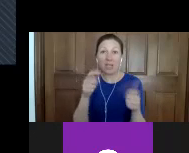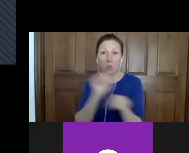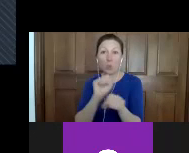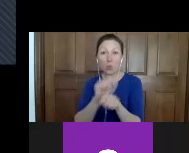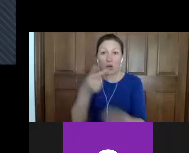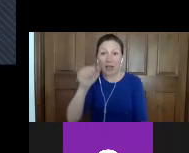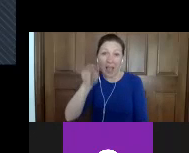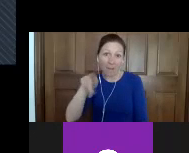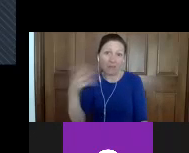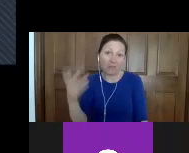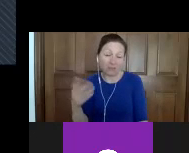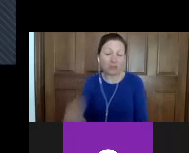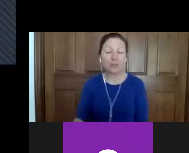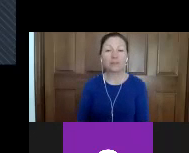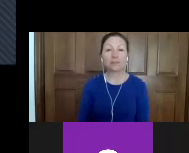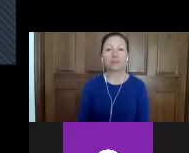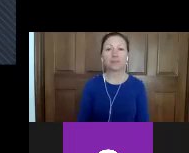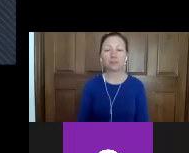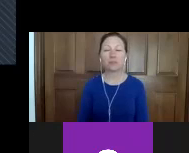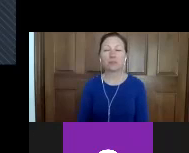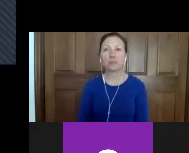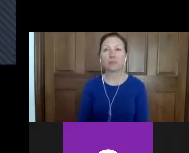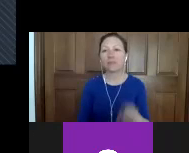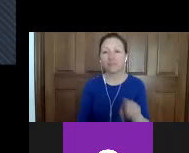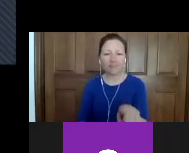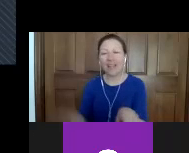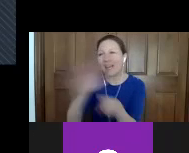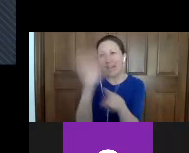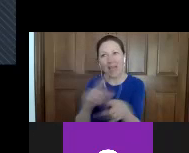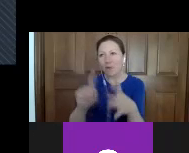start with disclosure. Don't walk in and saying hi, my name is Jason Hartsfield, I'm legally